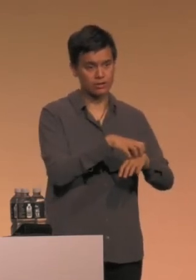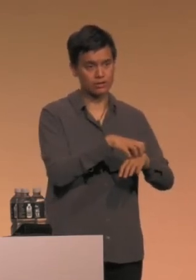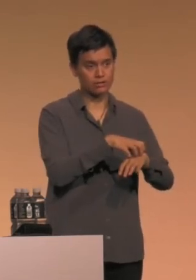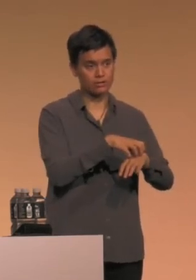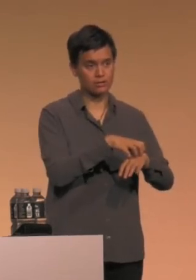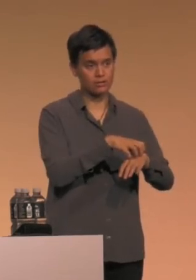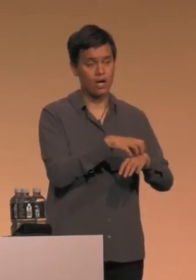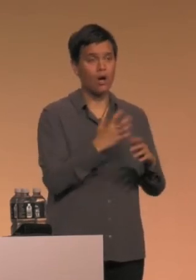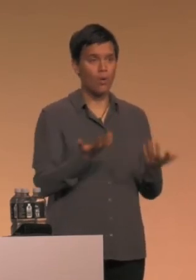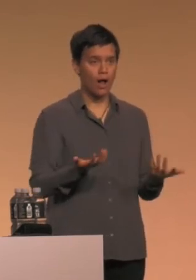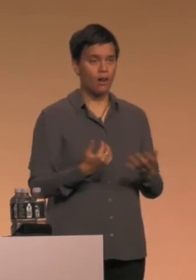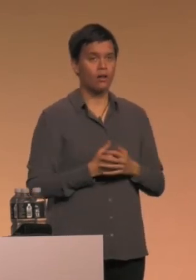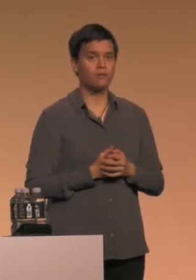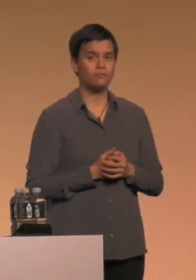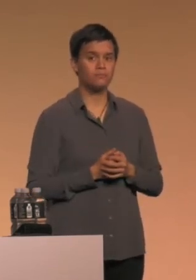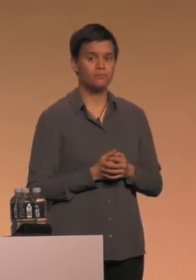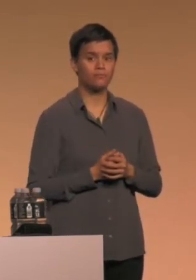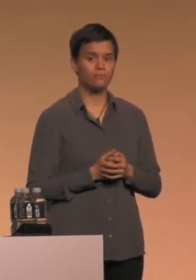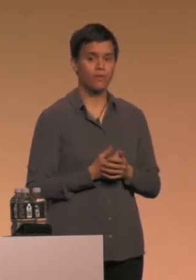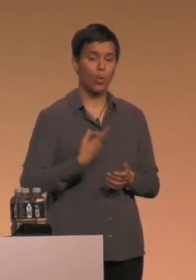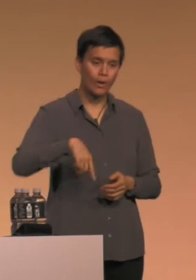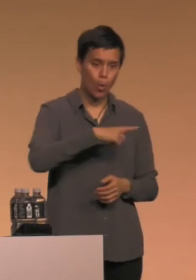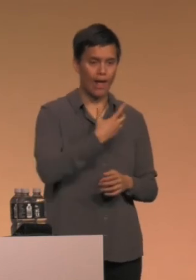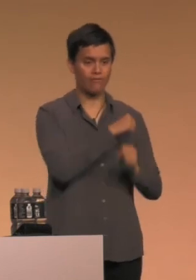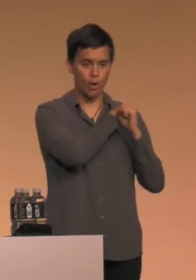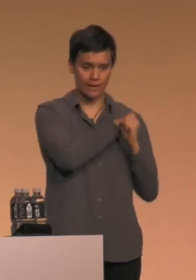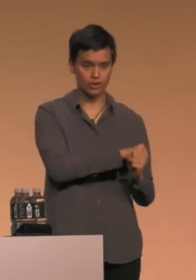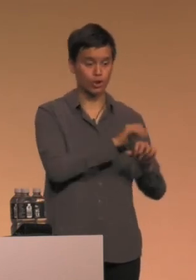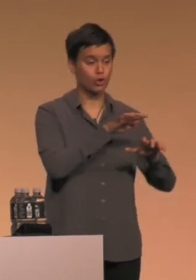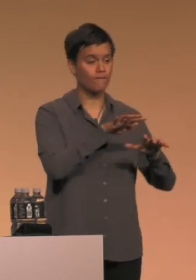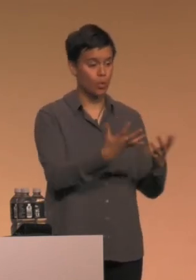means that we have an obligation to develop and support nurses